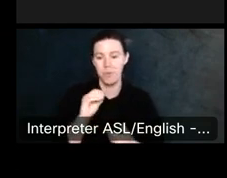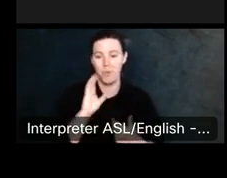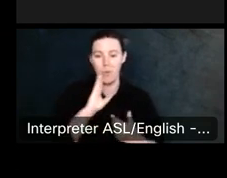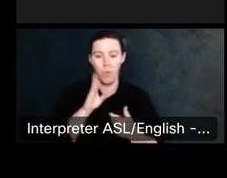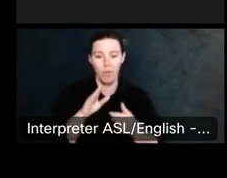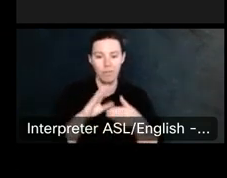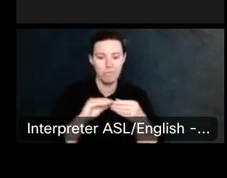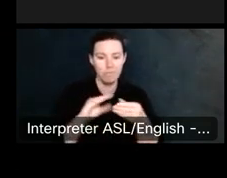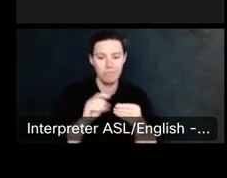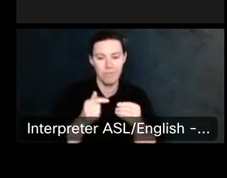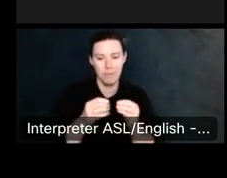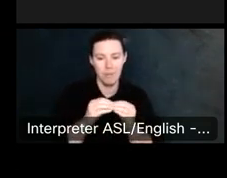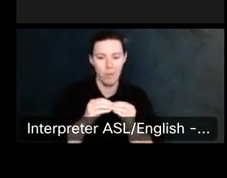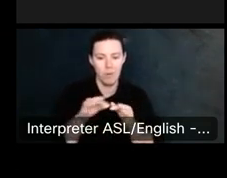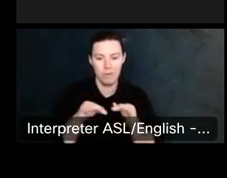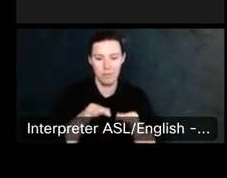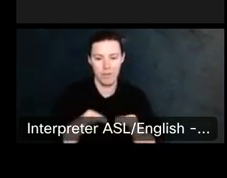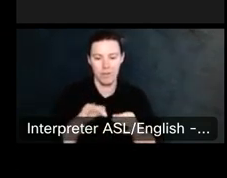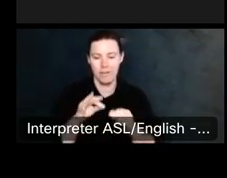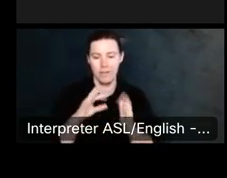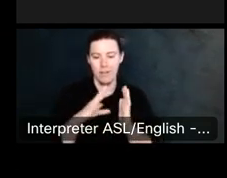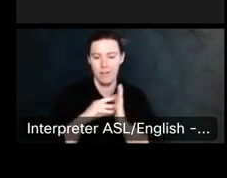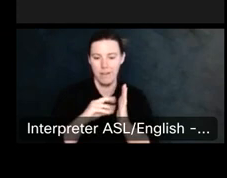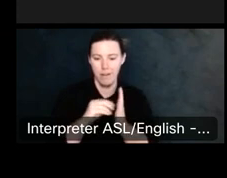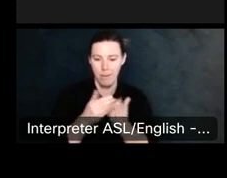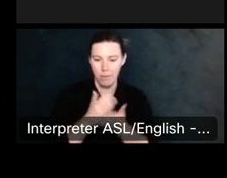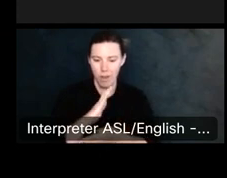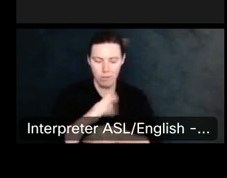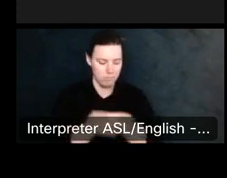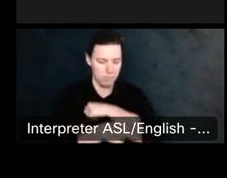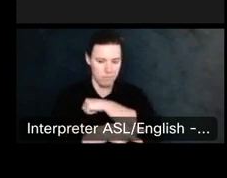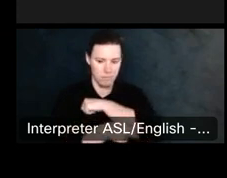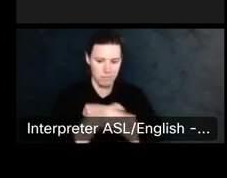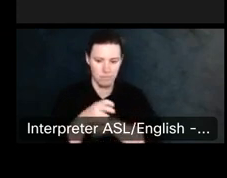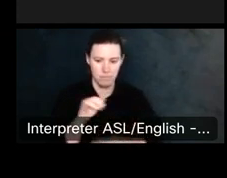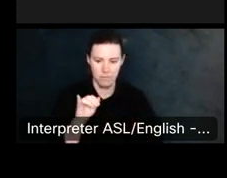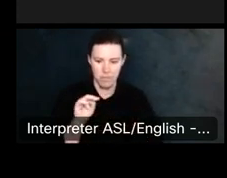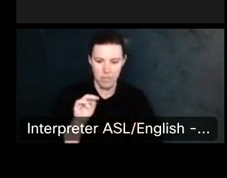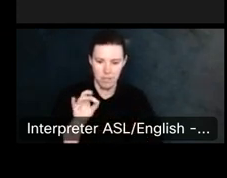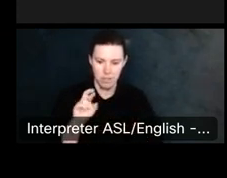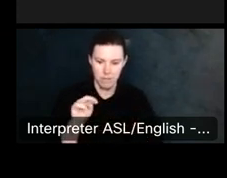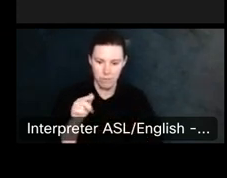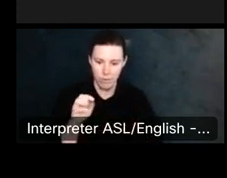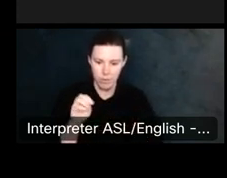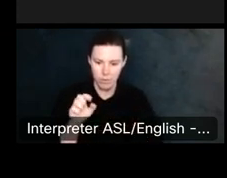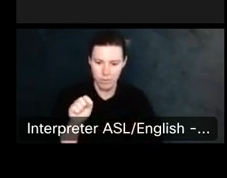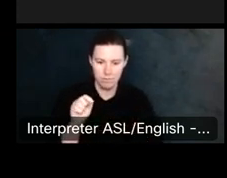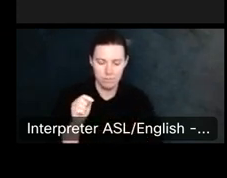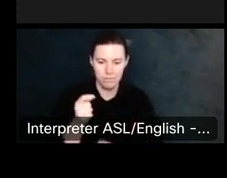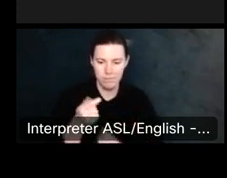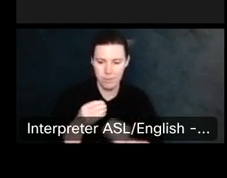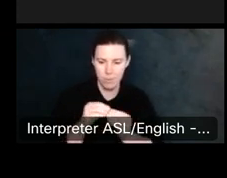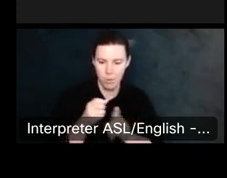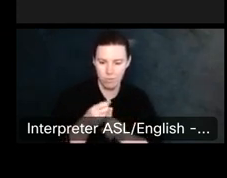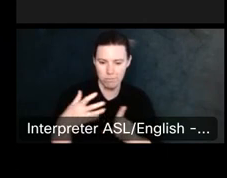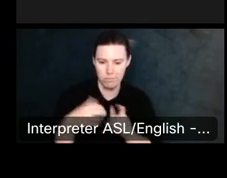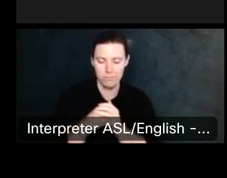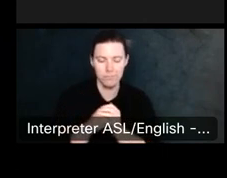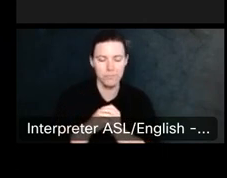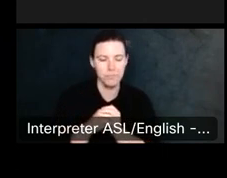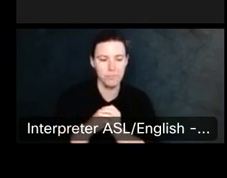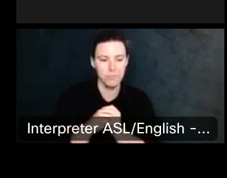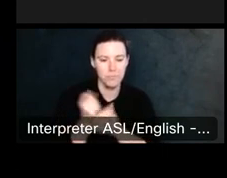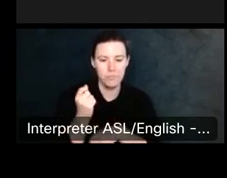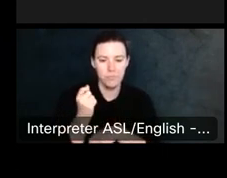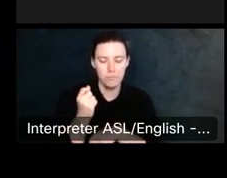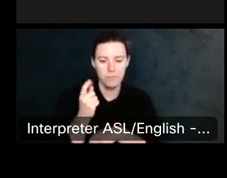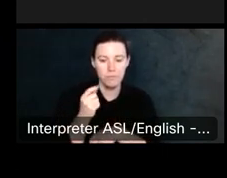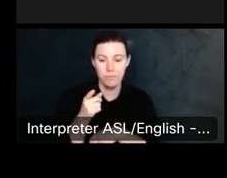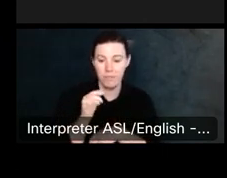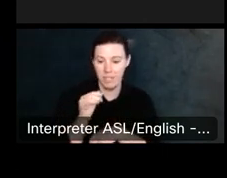So, those rights that I mentioned earlier, if you find out that somebody else is violating your copyright rights, you know,